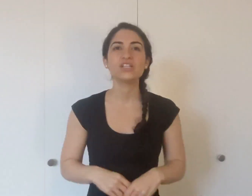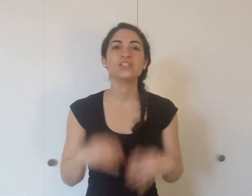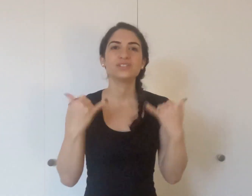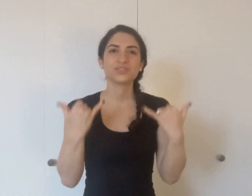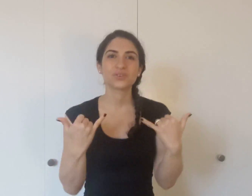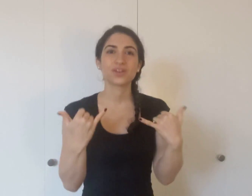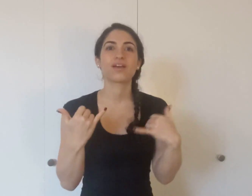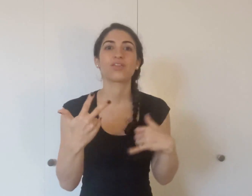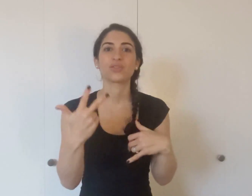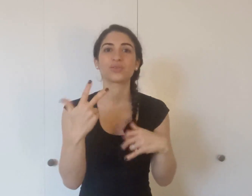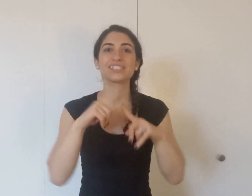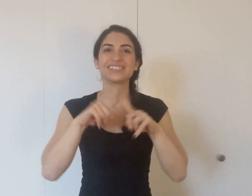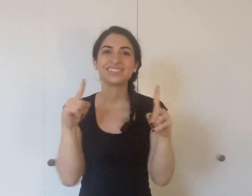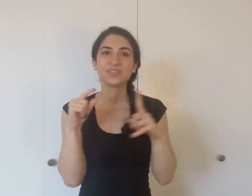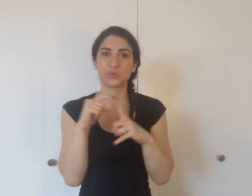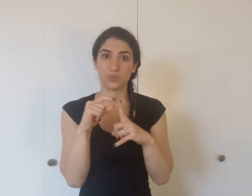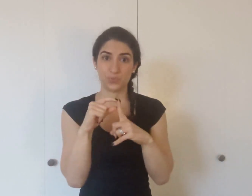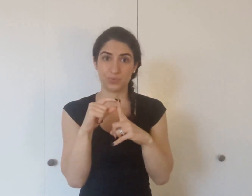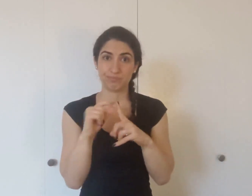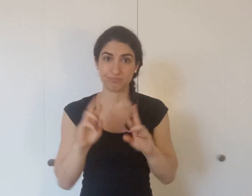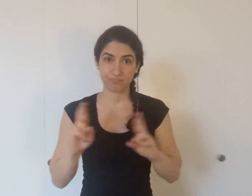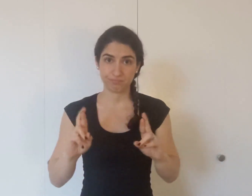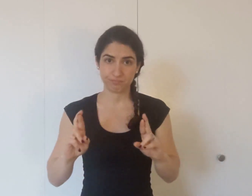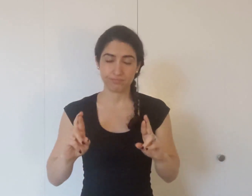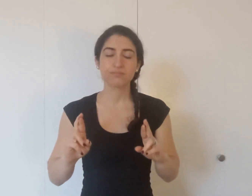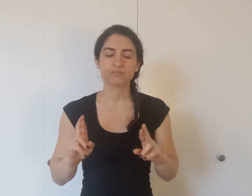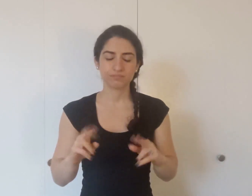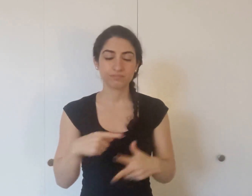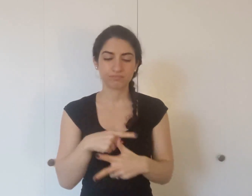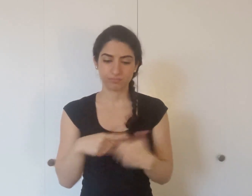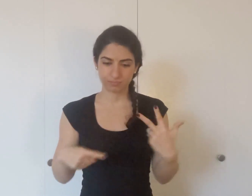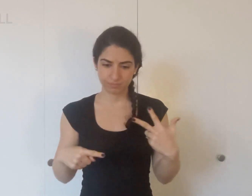So now there are three different words. Are you ready?